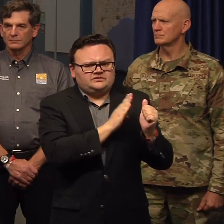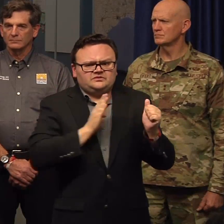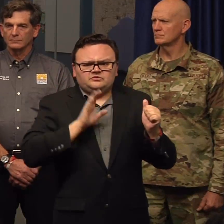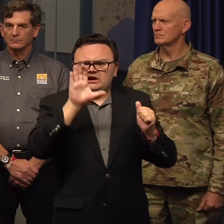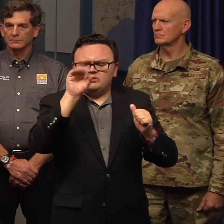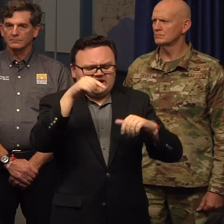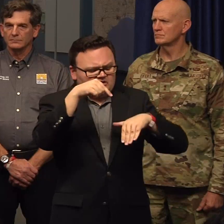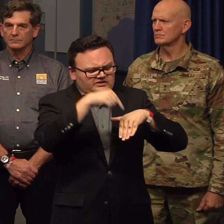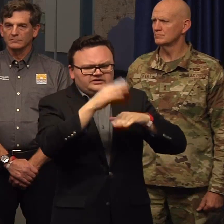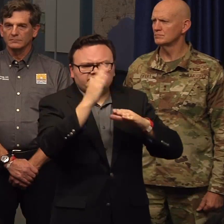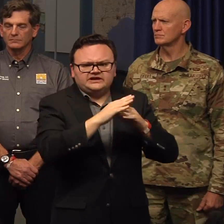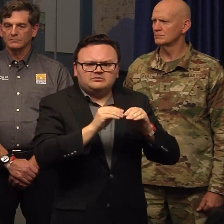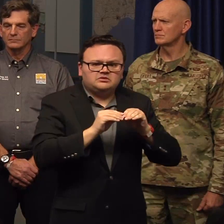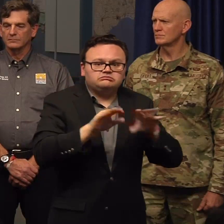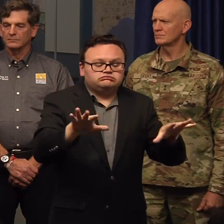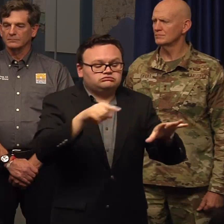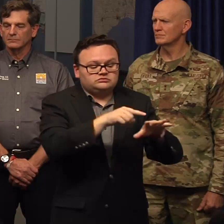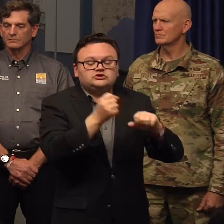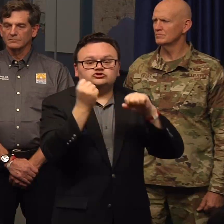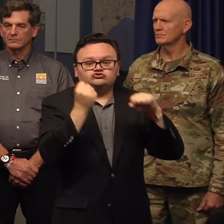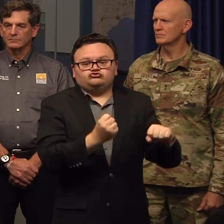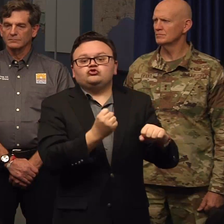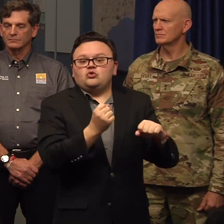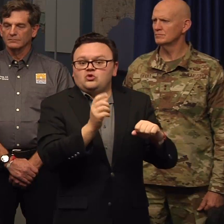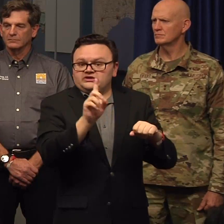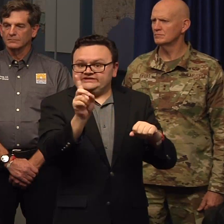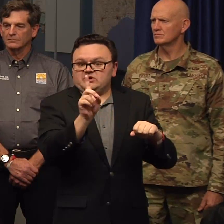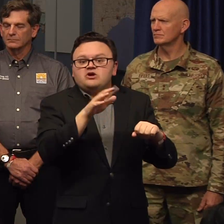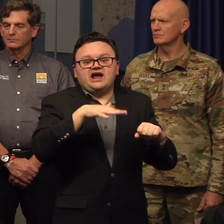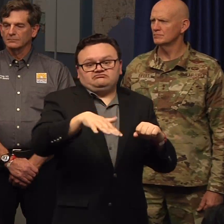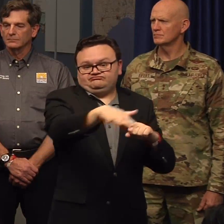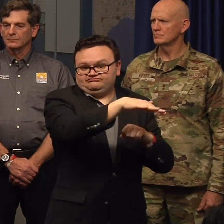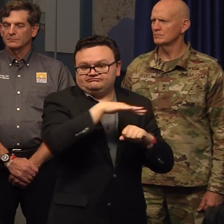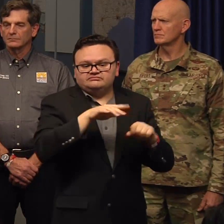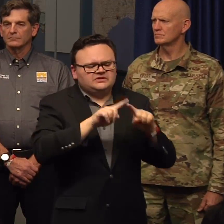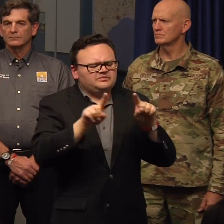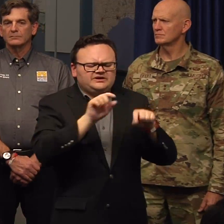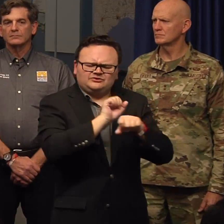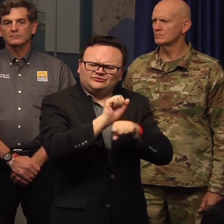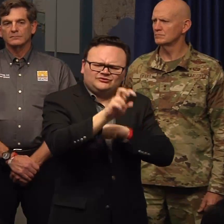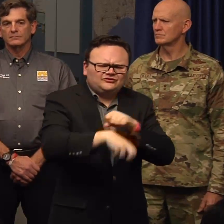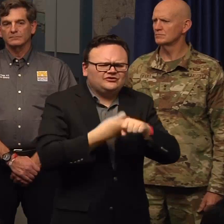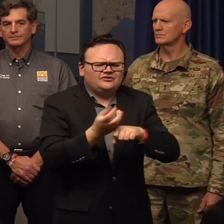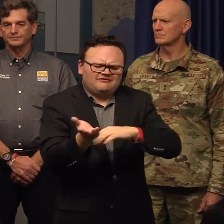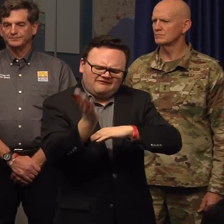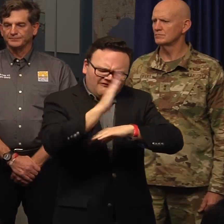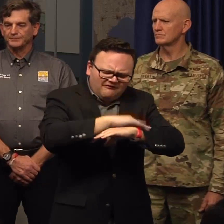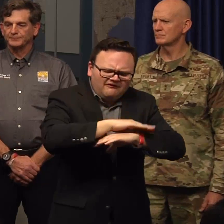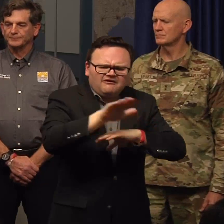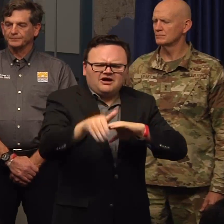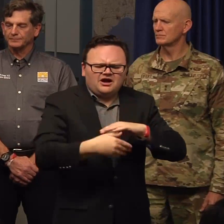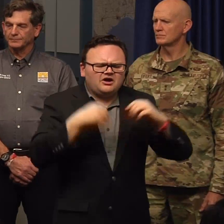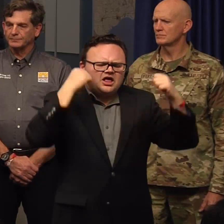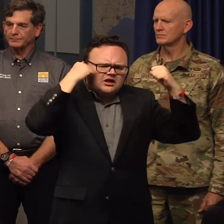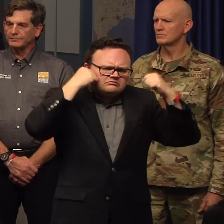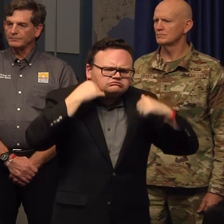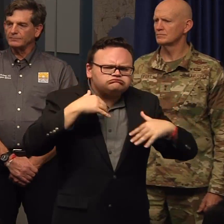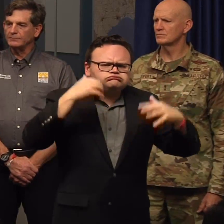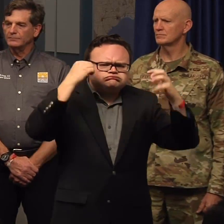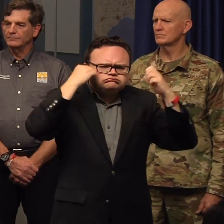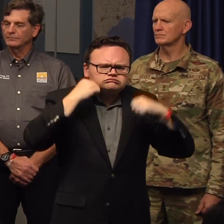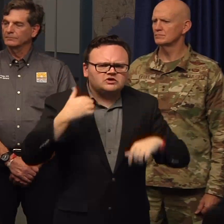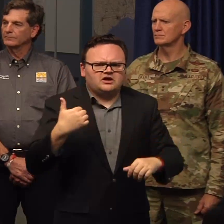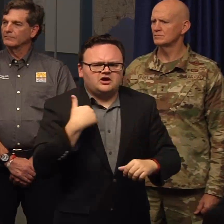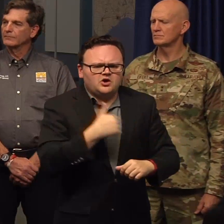DOCTOR FAUCI.